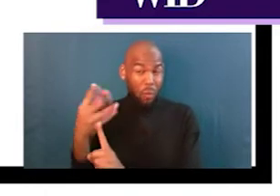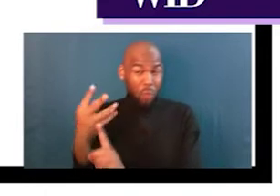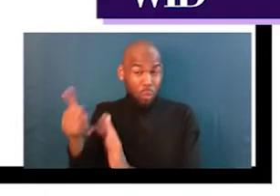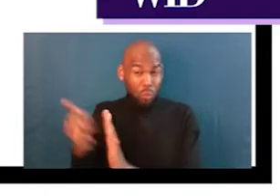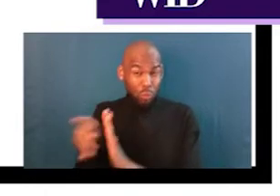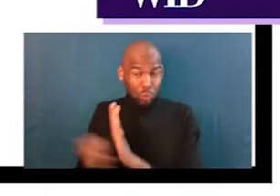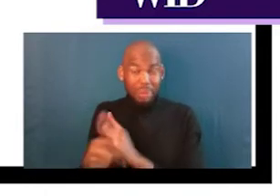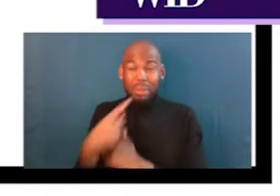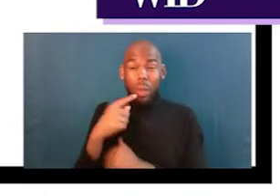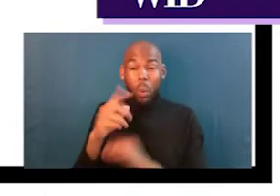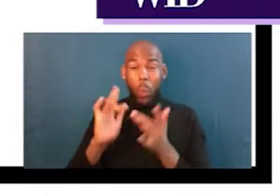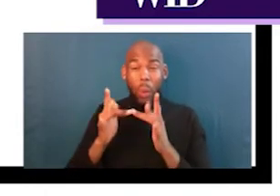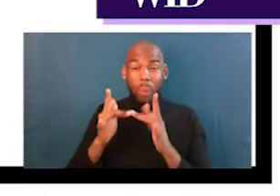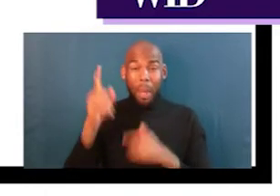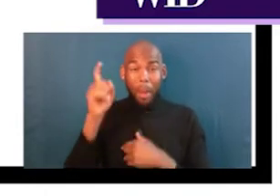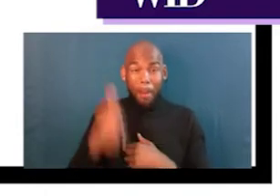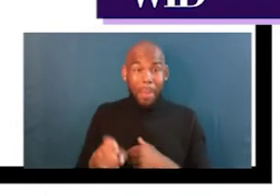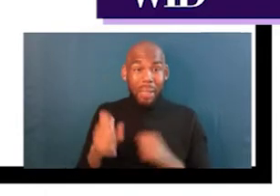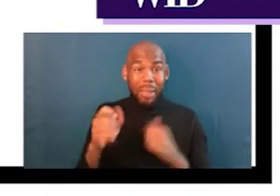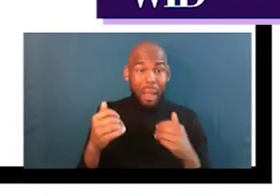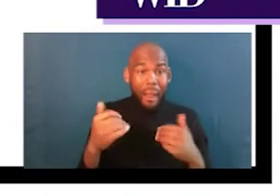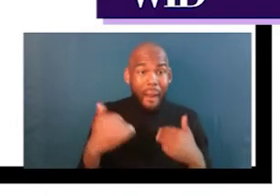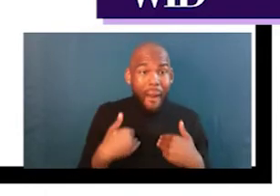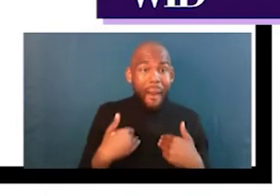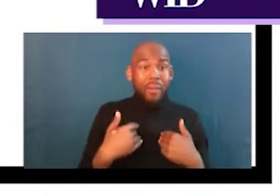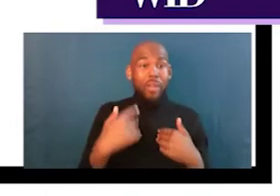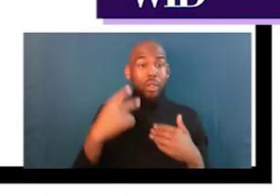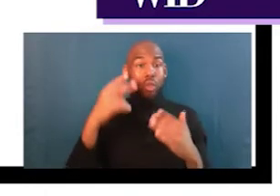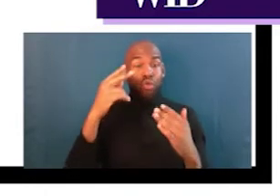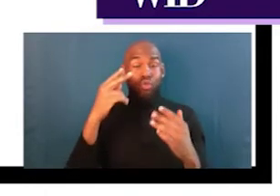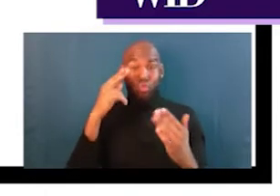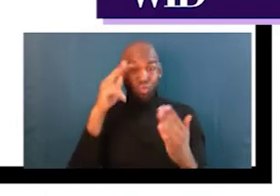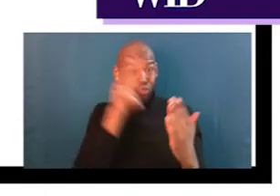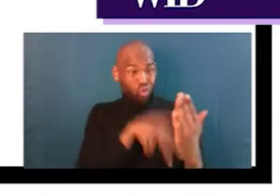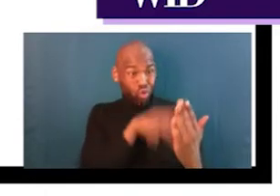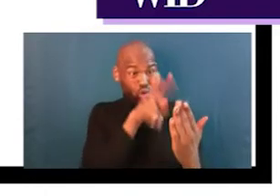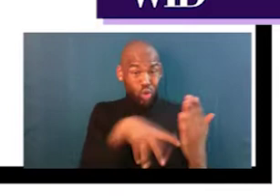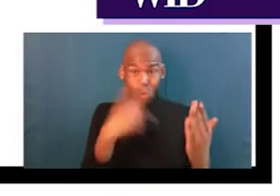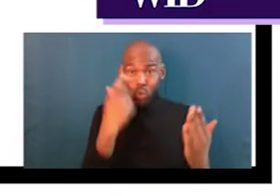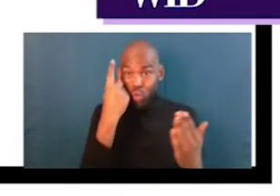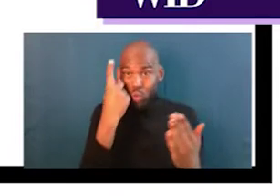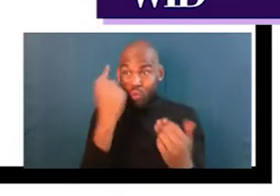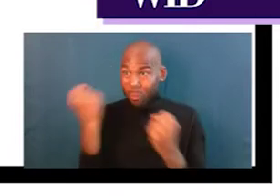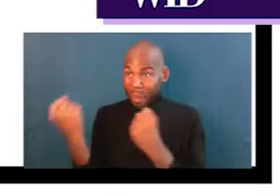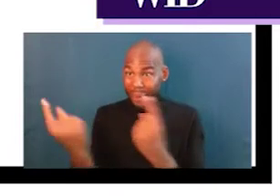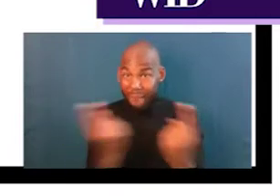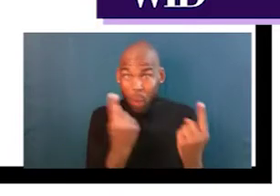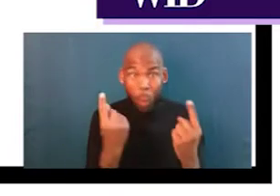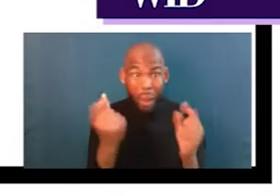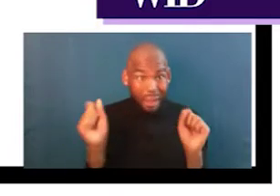that websites must be: perceivable, can this information be perceived by everyone? Operable,